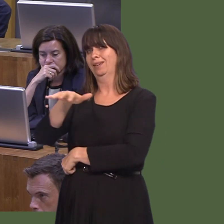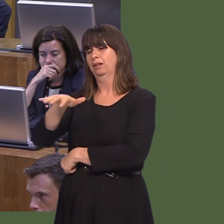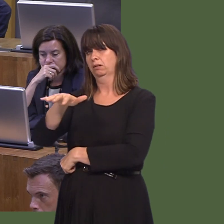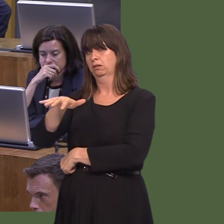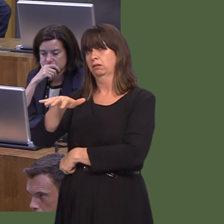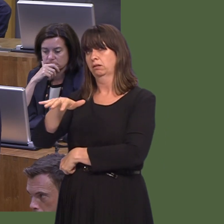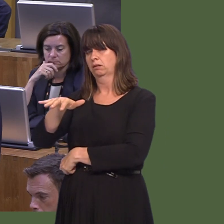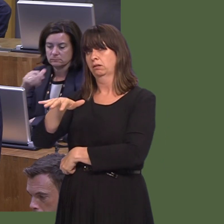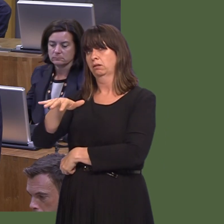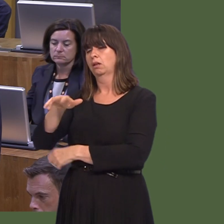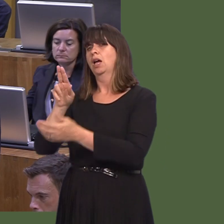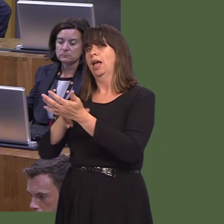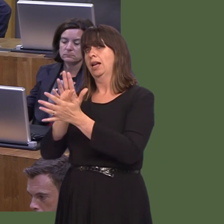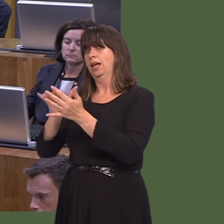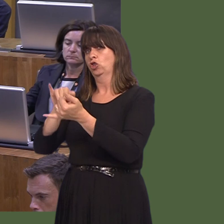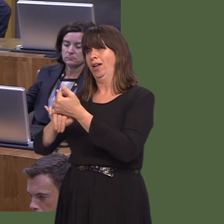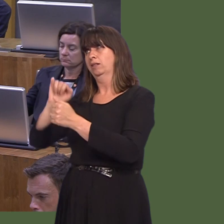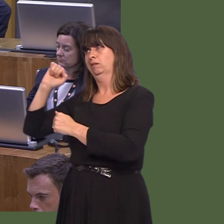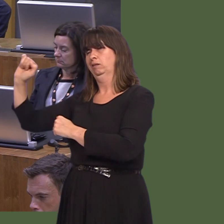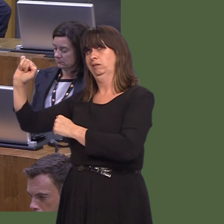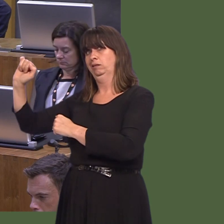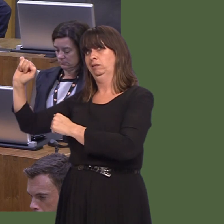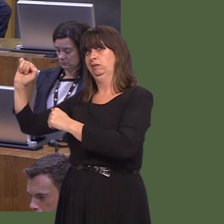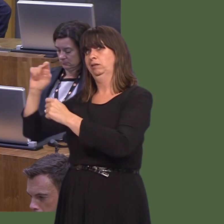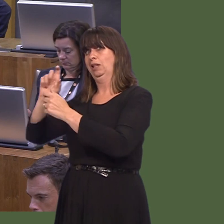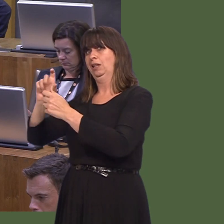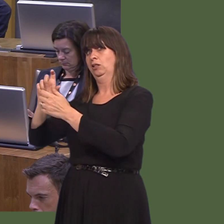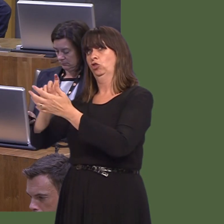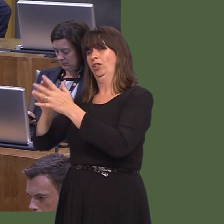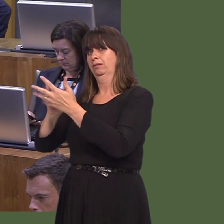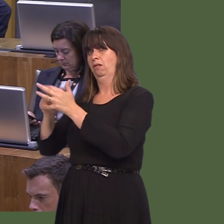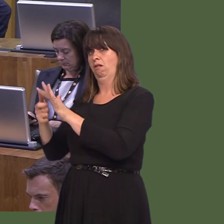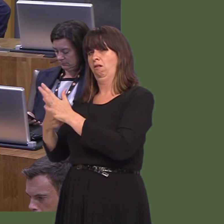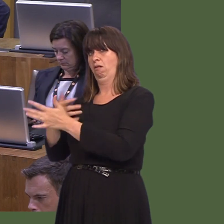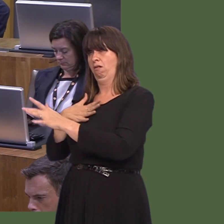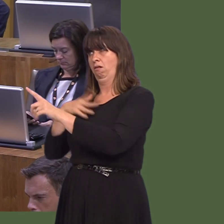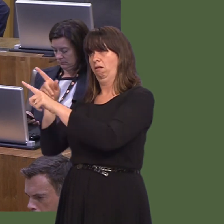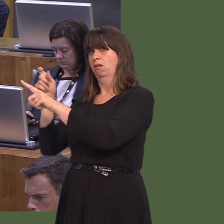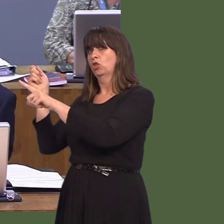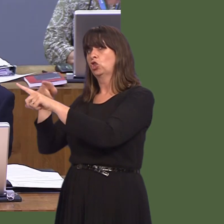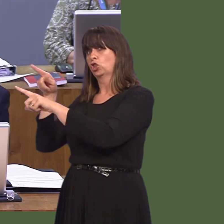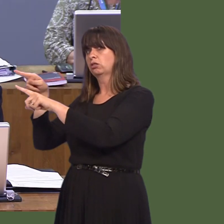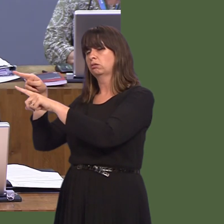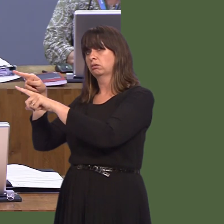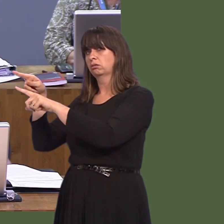the appropriate assurances from the NHS trust concerned regarding any Welsh residents currently under their care.